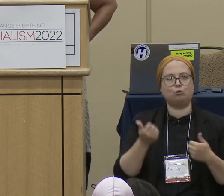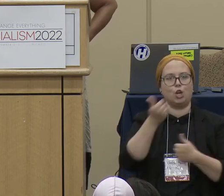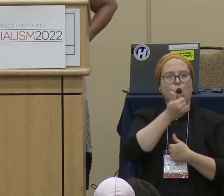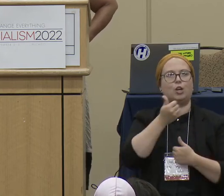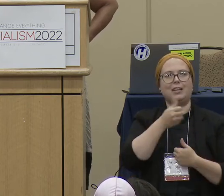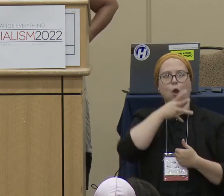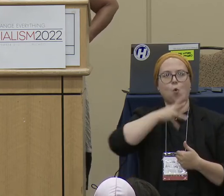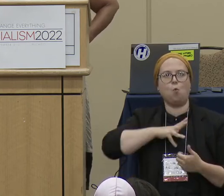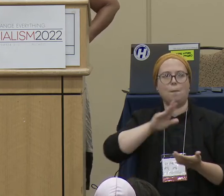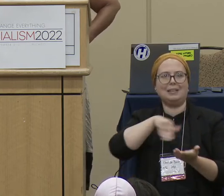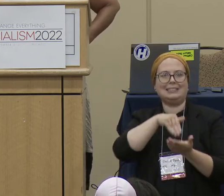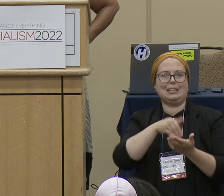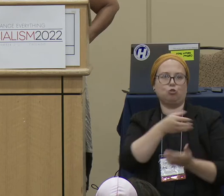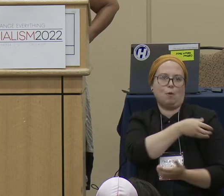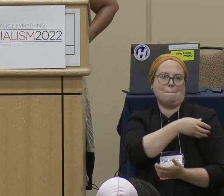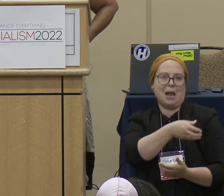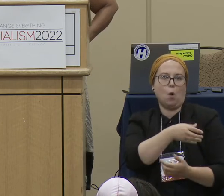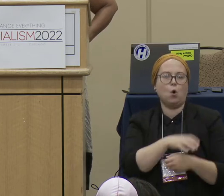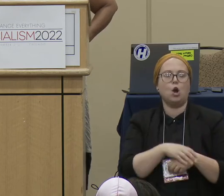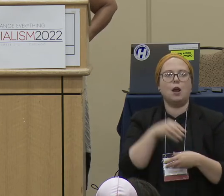There's a lot of myths about matriarchy and woman-centered